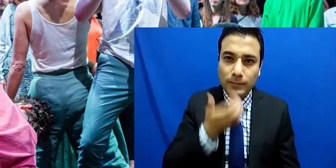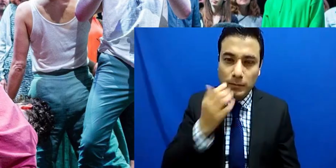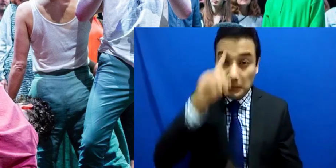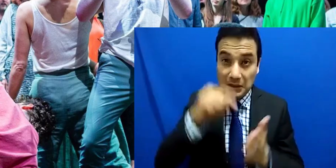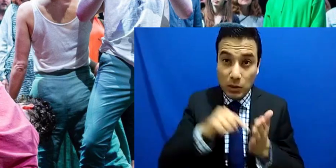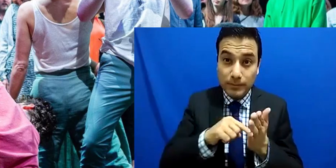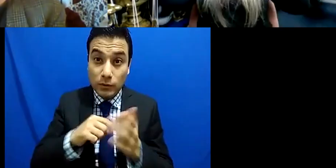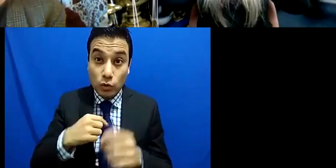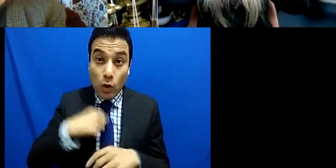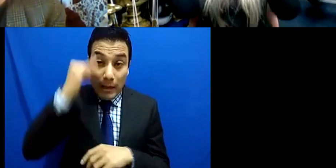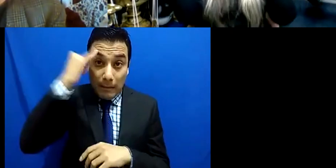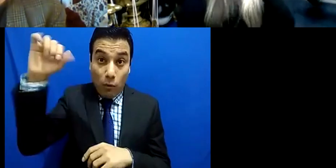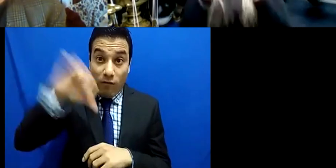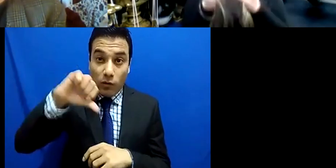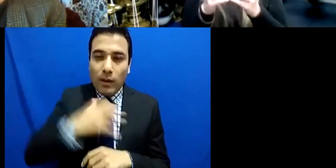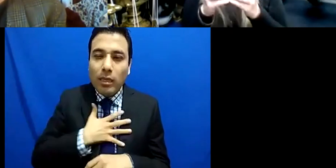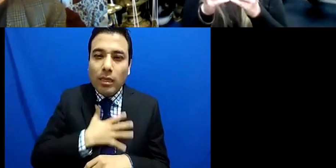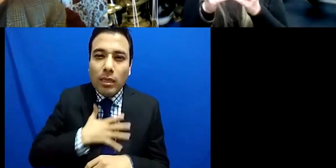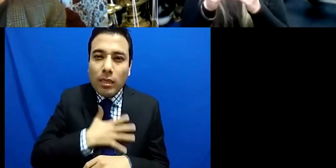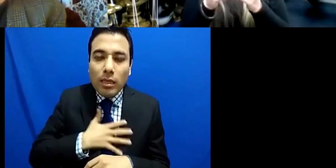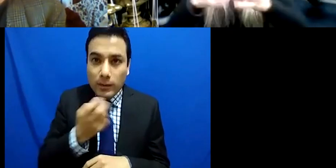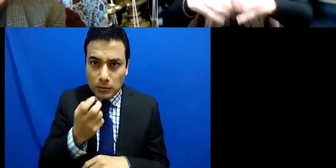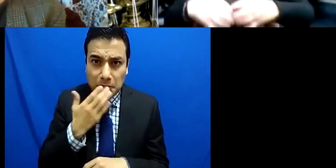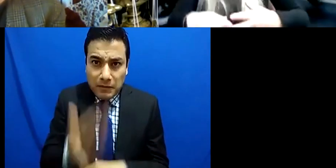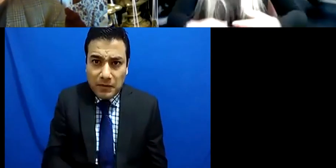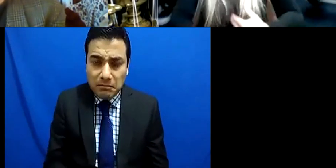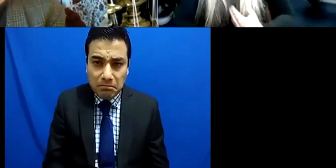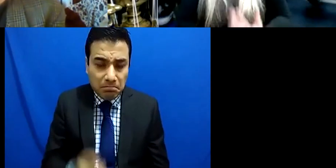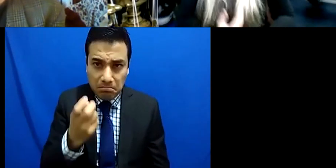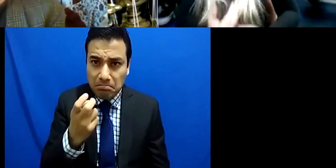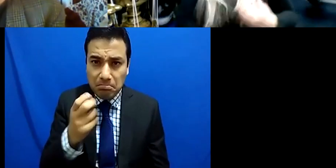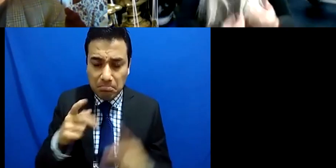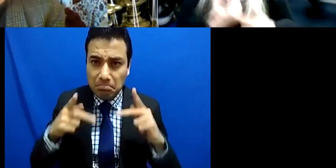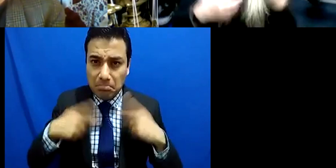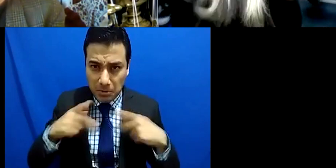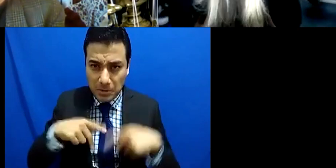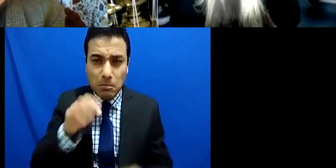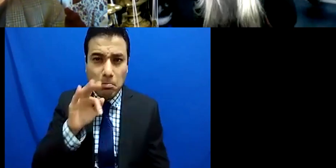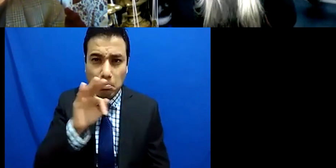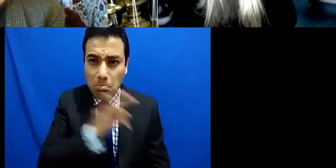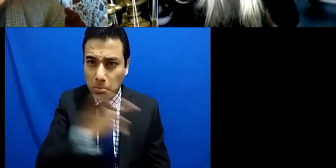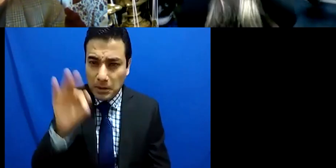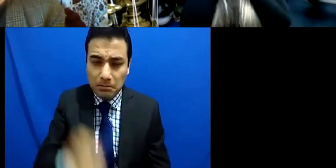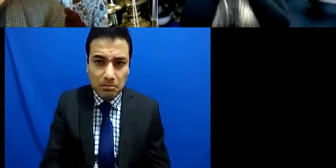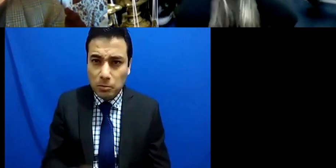out on their situation and to zoom in and zooming in is really listening to what's inside and then